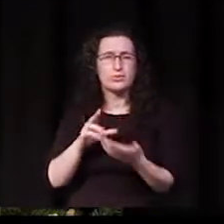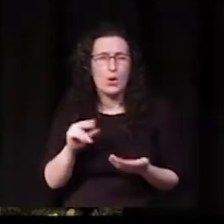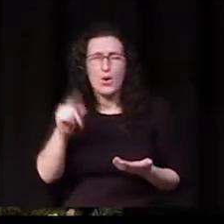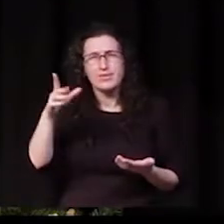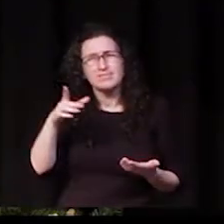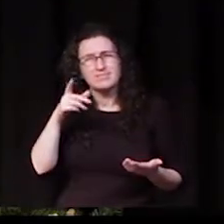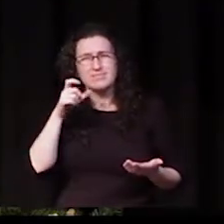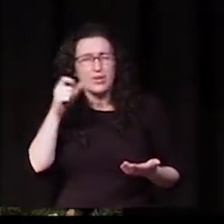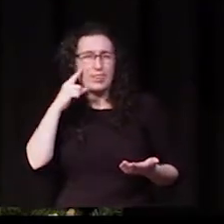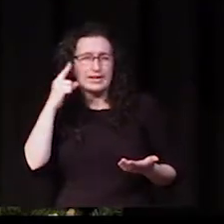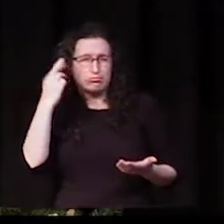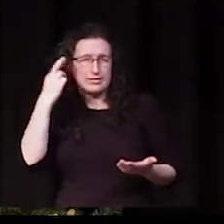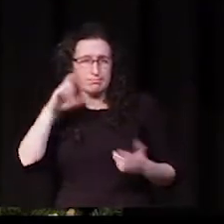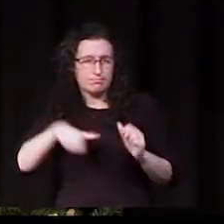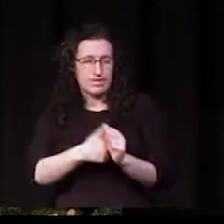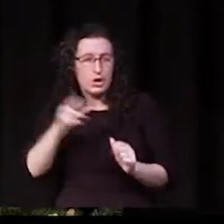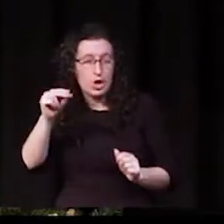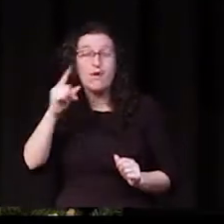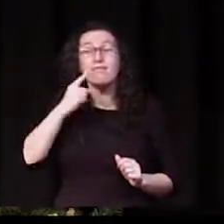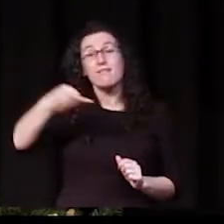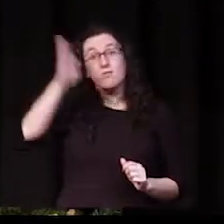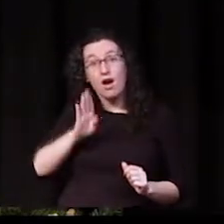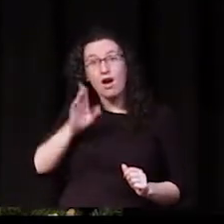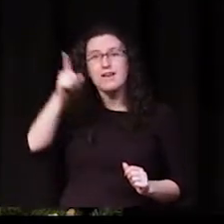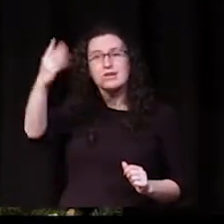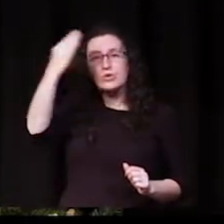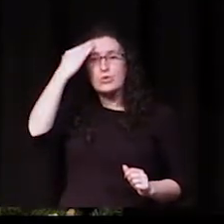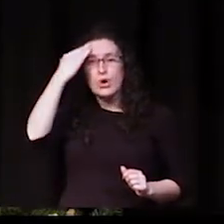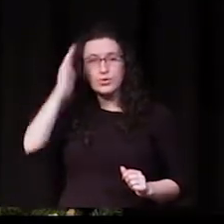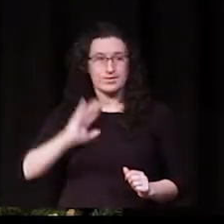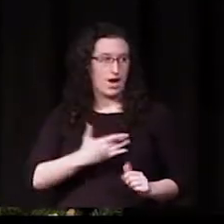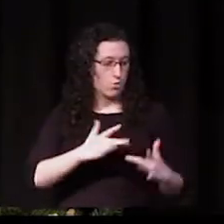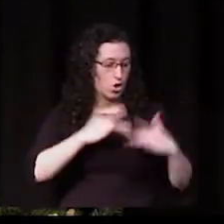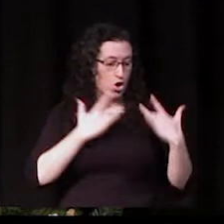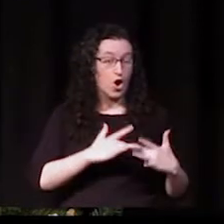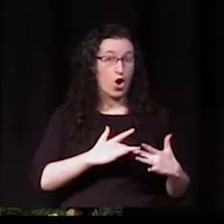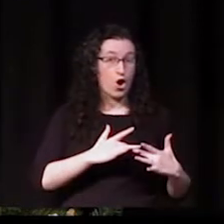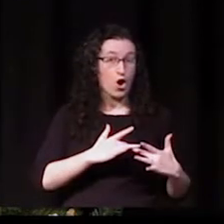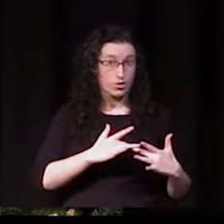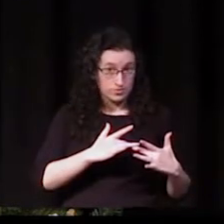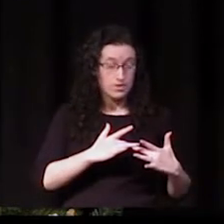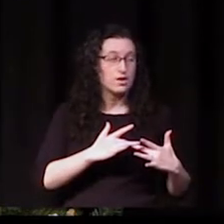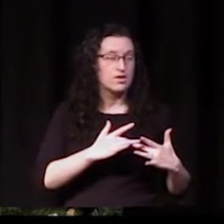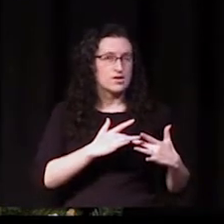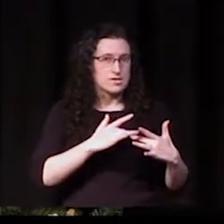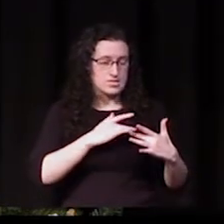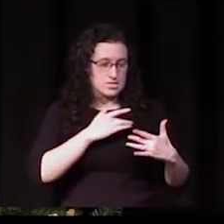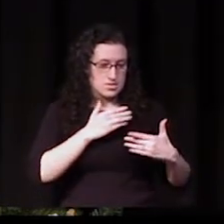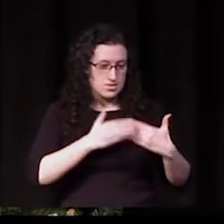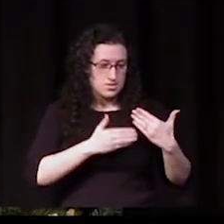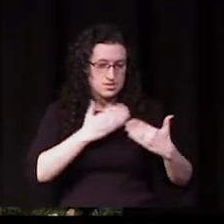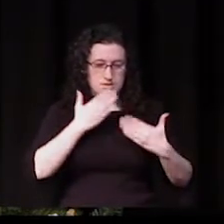I think it's because God knows that our hearts are changed when we practice giving thanks,